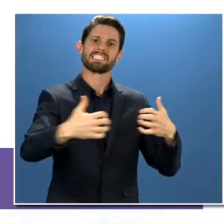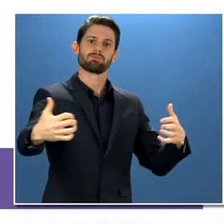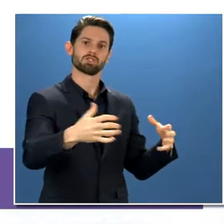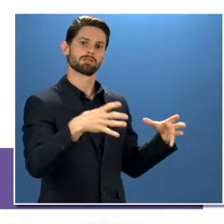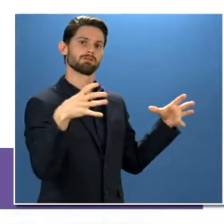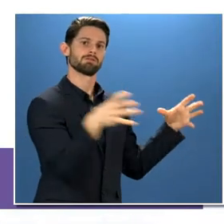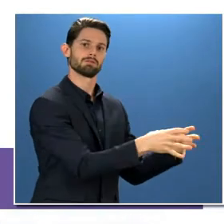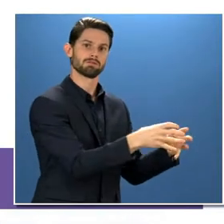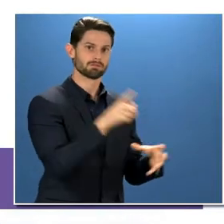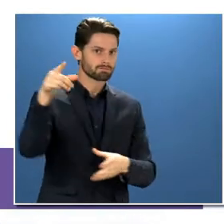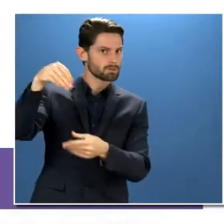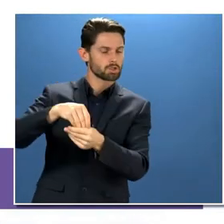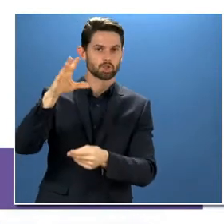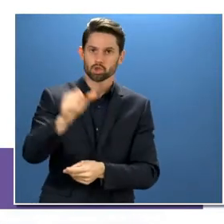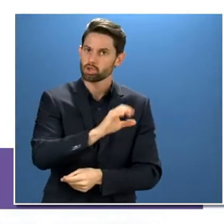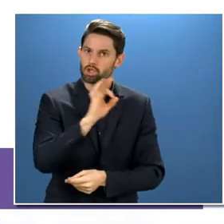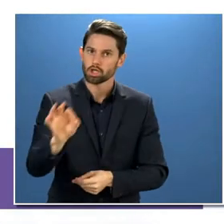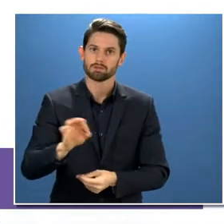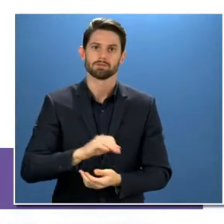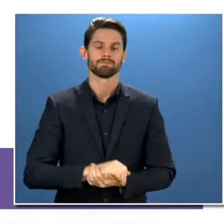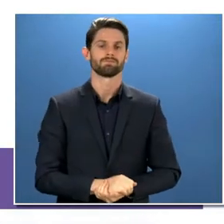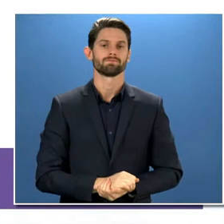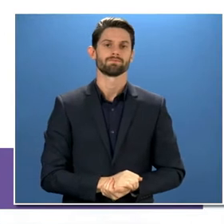Commissioners, the Human Rights Commission has provided a very